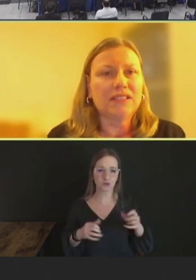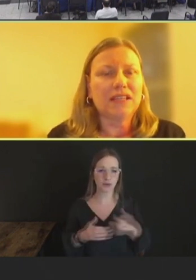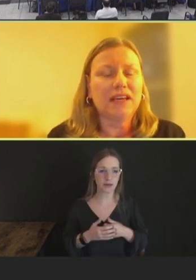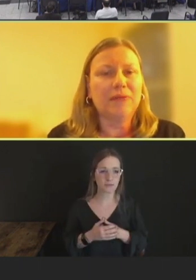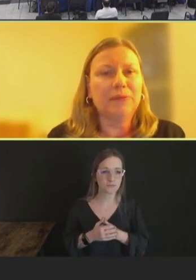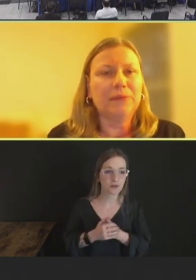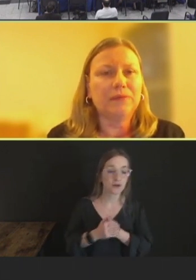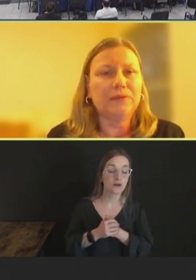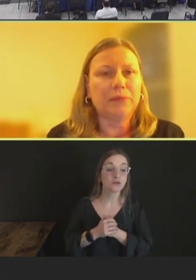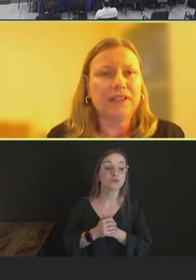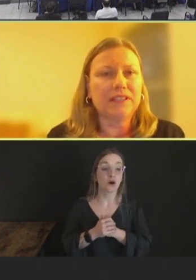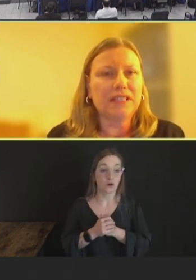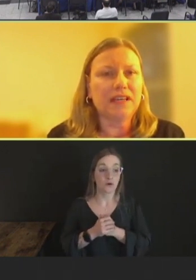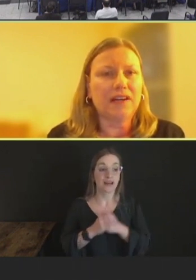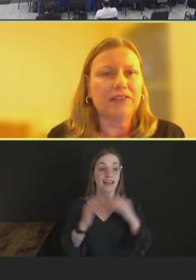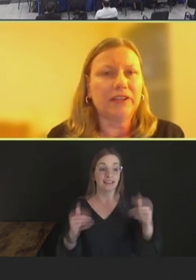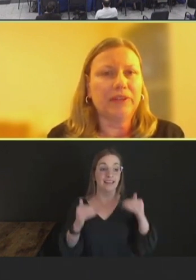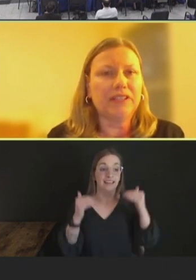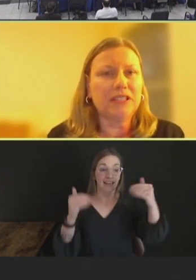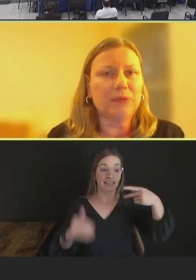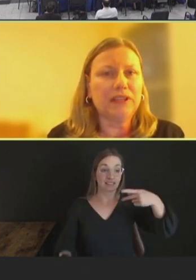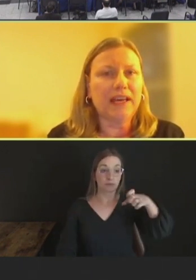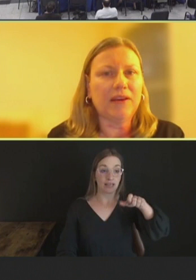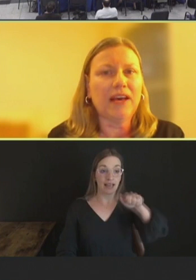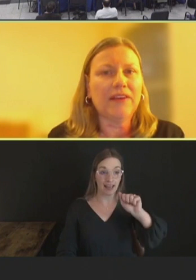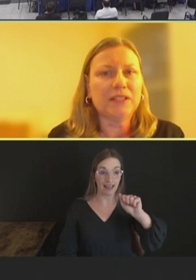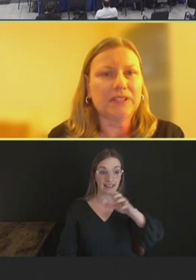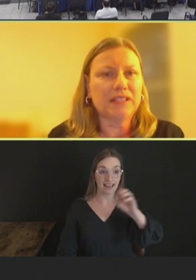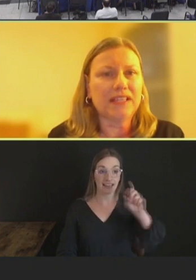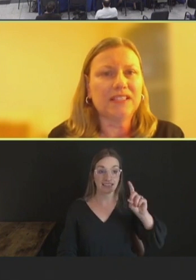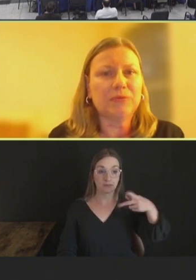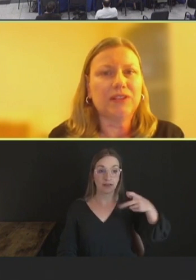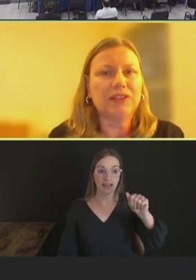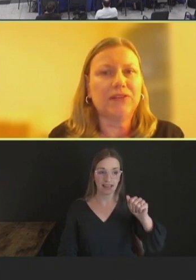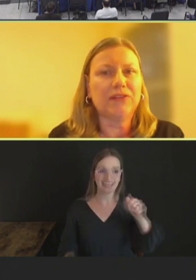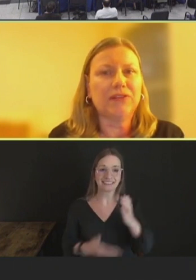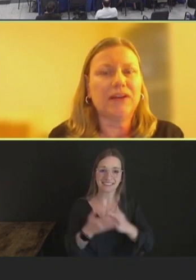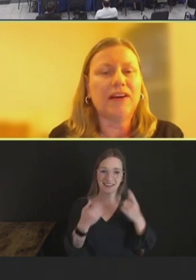So, the enhanced pregnancy algorithm in the DPA, we have some successes with those.